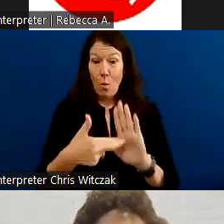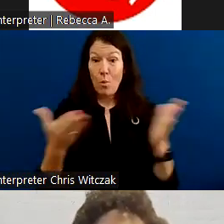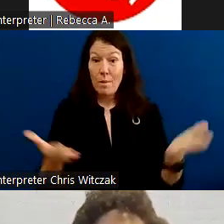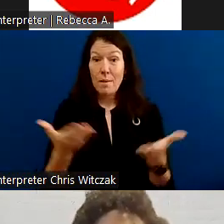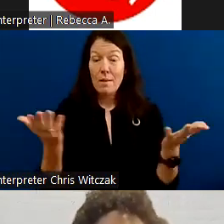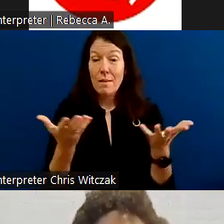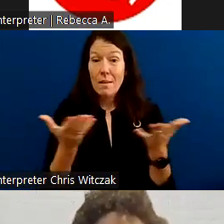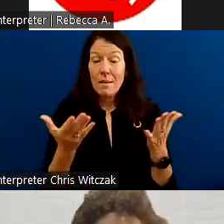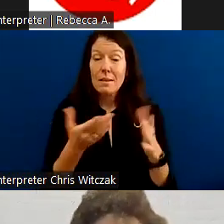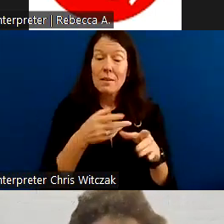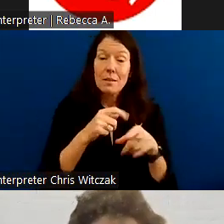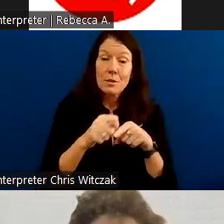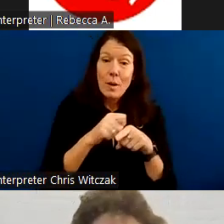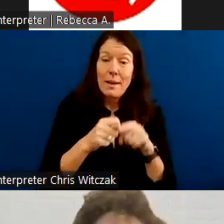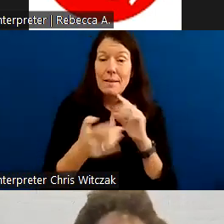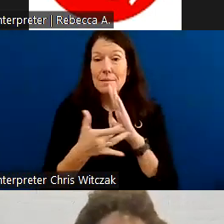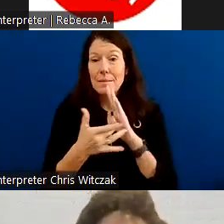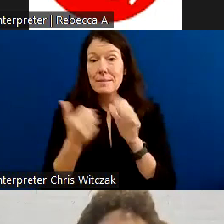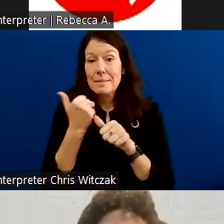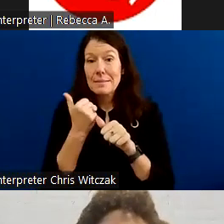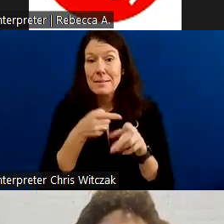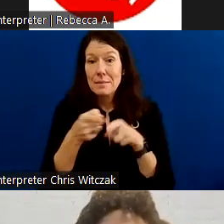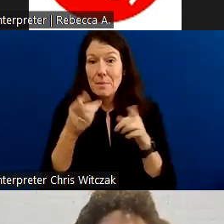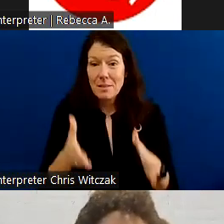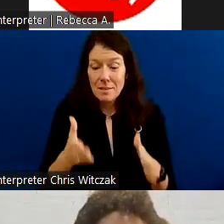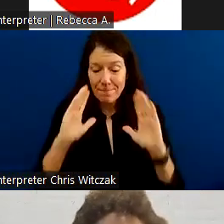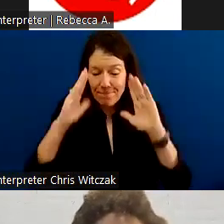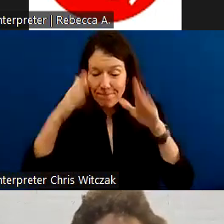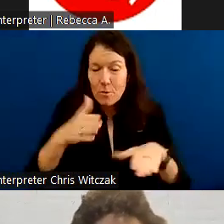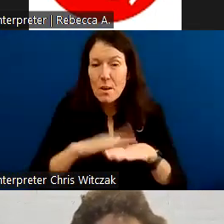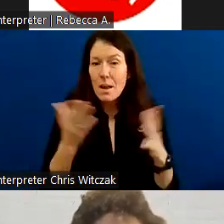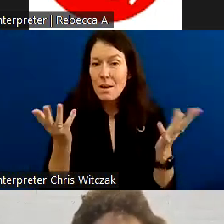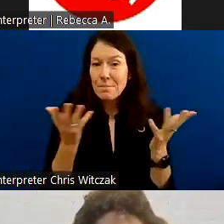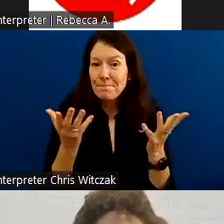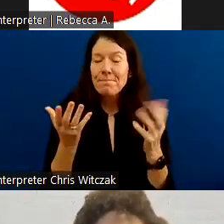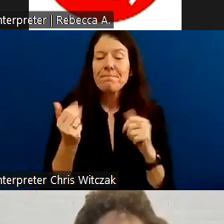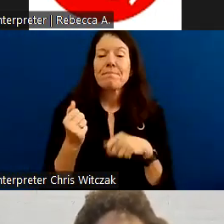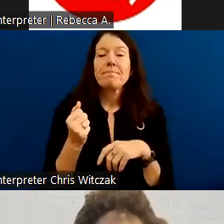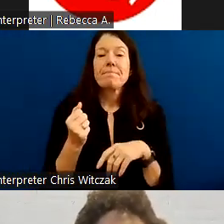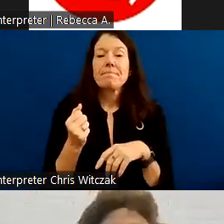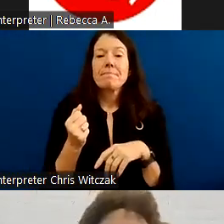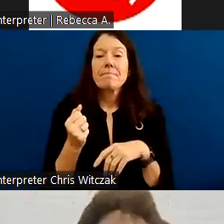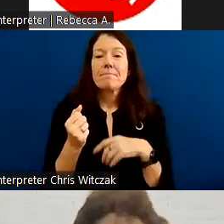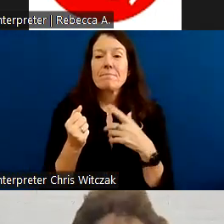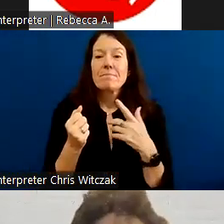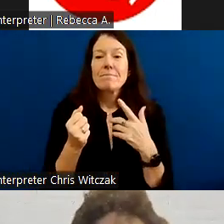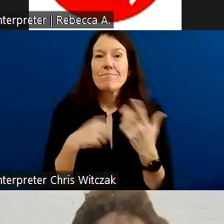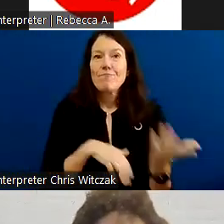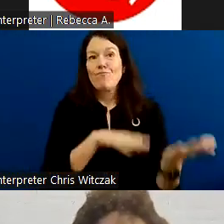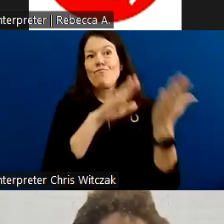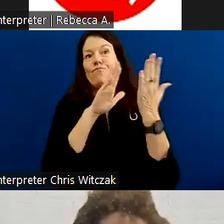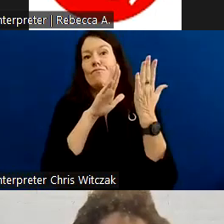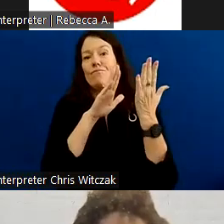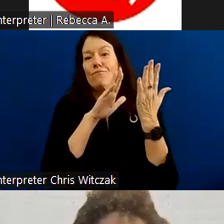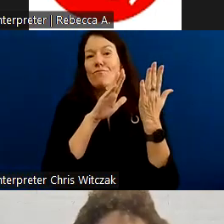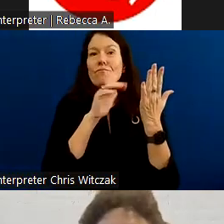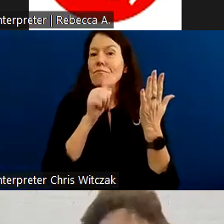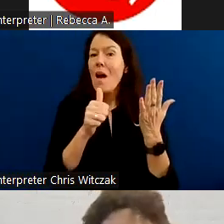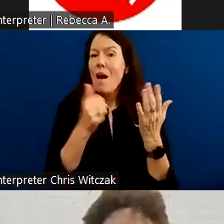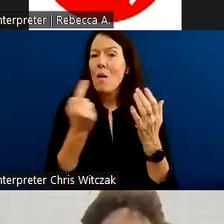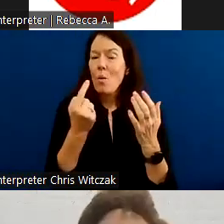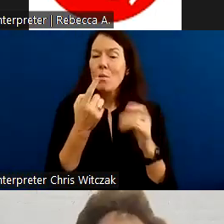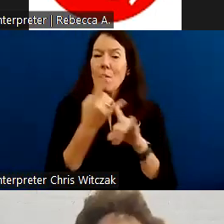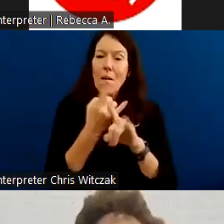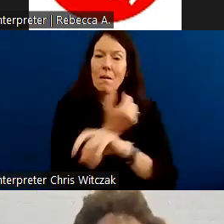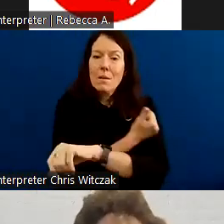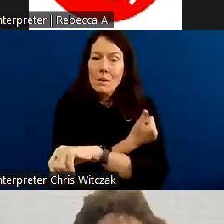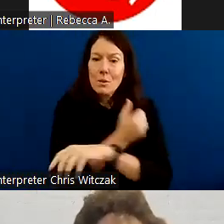technical assistance specialist is focusing on um of addressing not just substance use